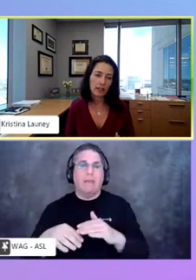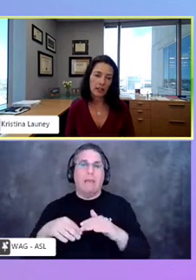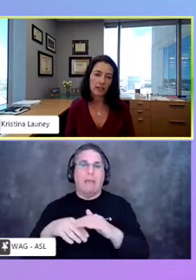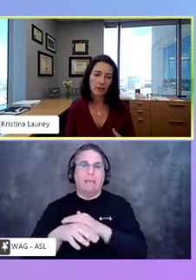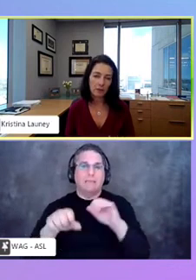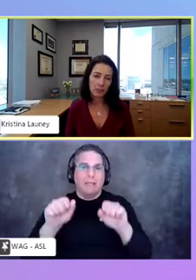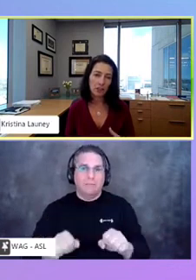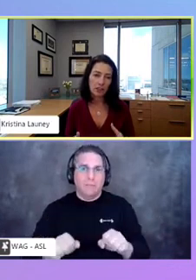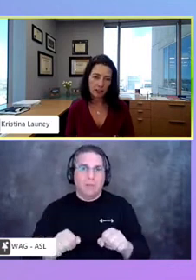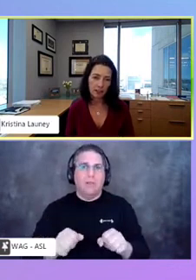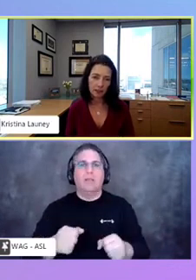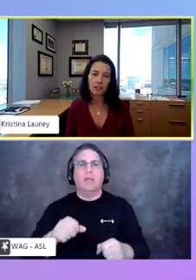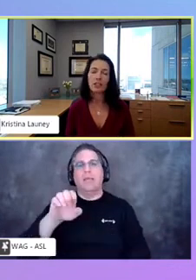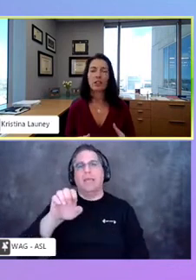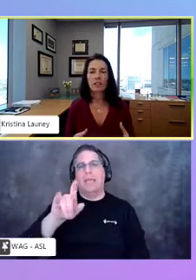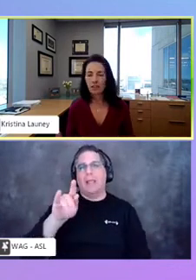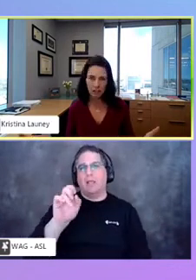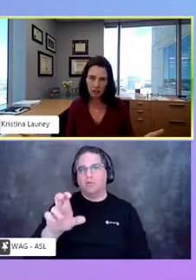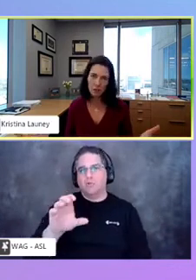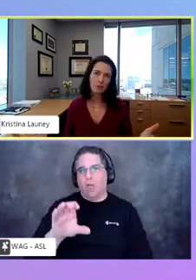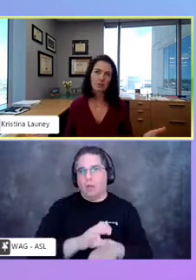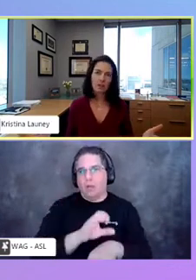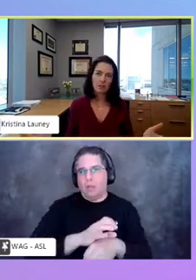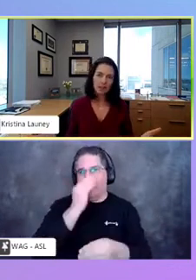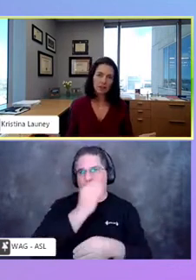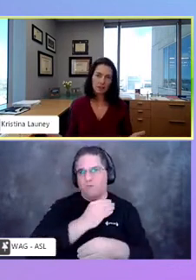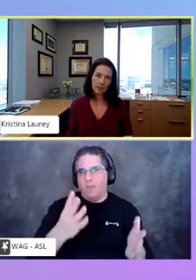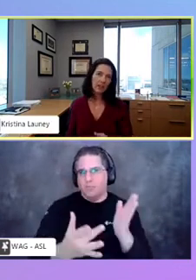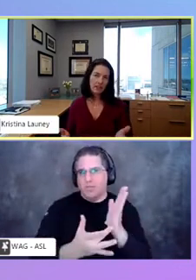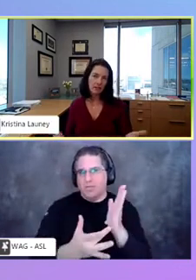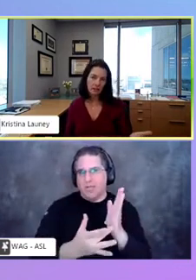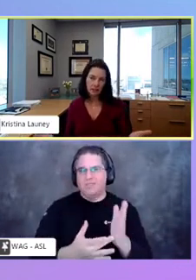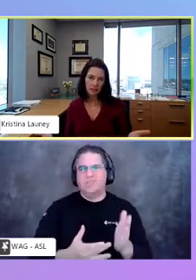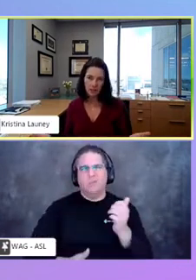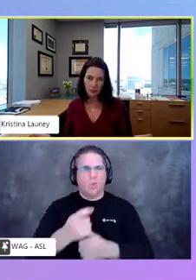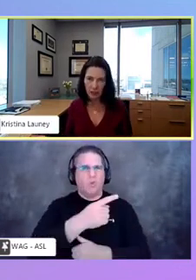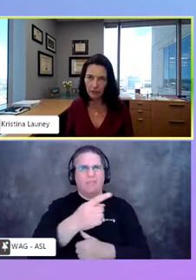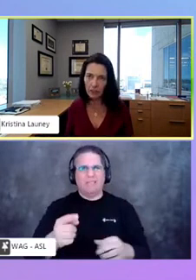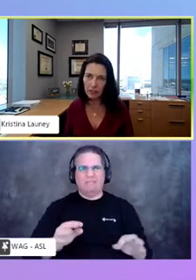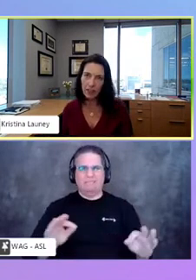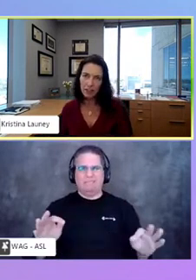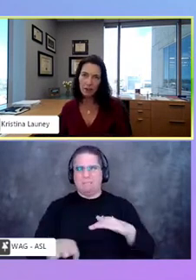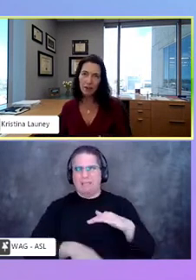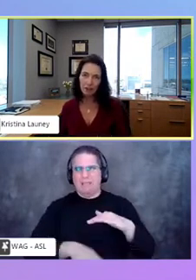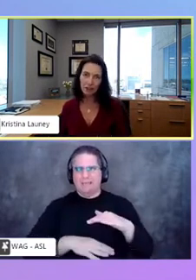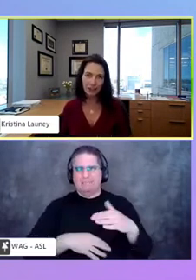no additional charge. One possible service that might need to be accessible provided is electronic